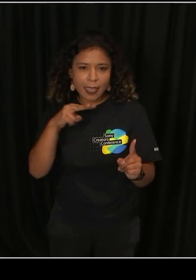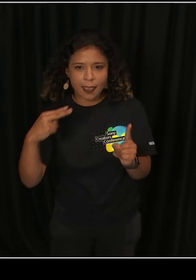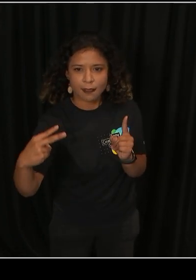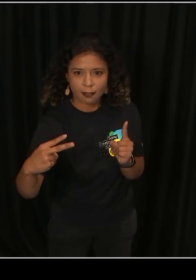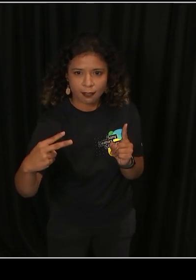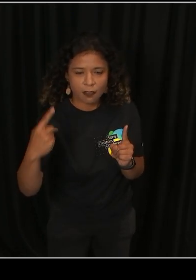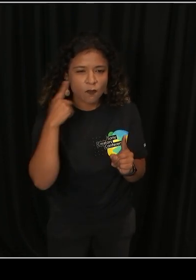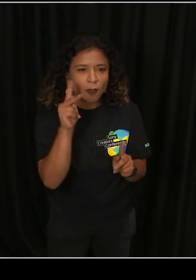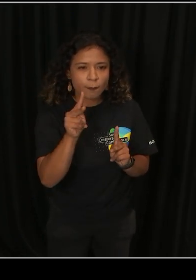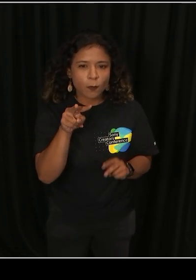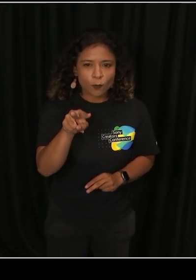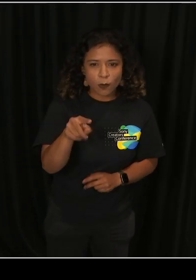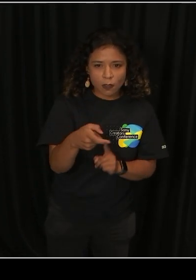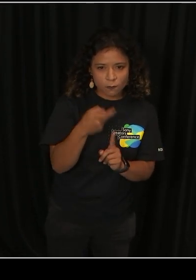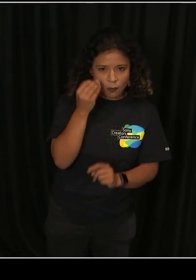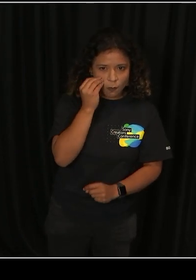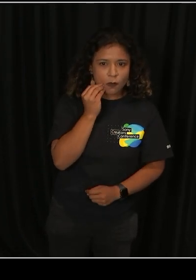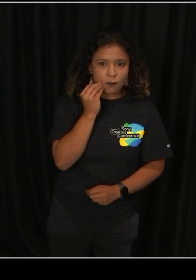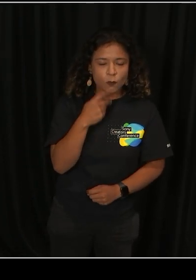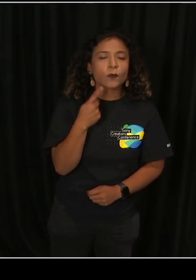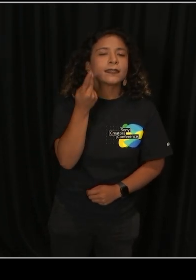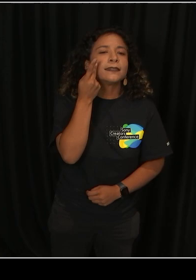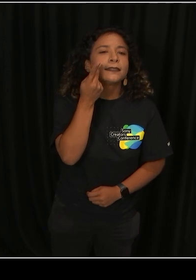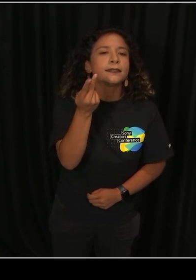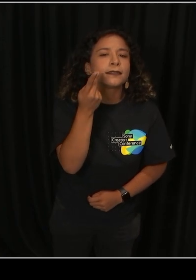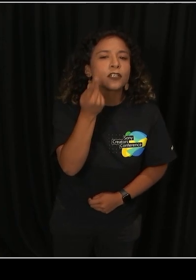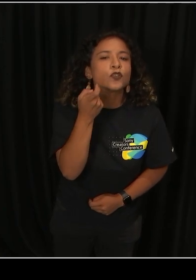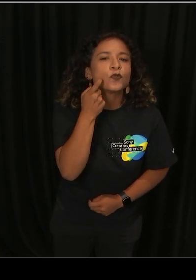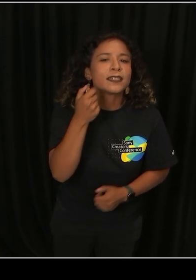Let's take a look at it in action. During a recent game at NBA Summer League.